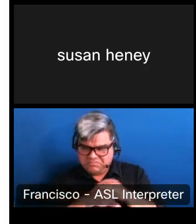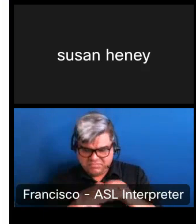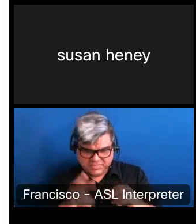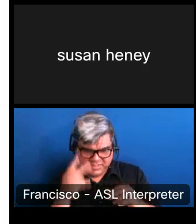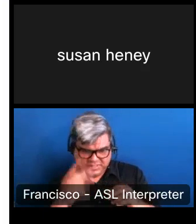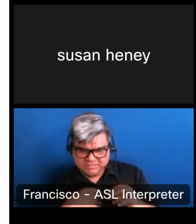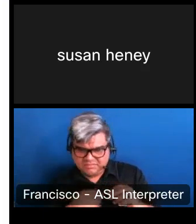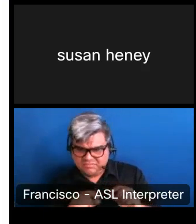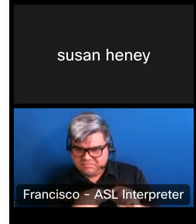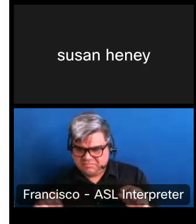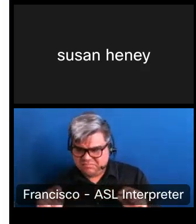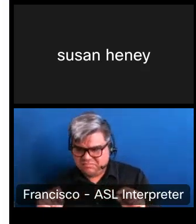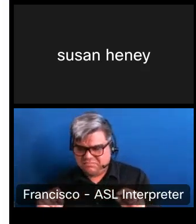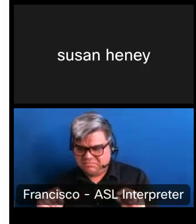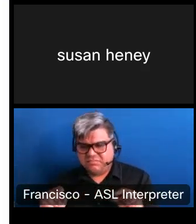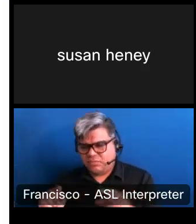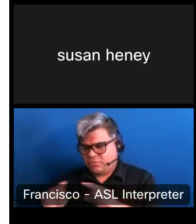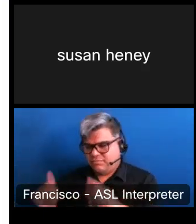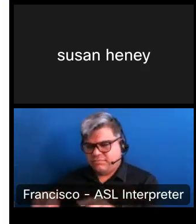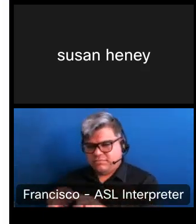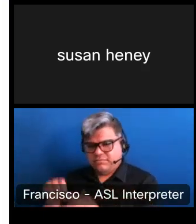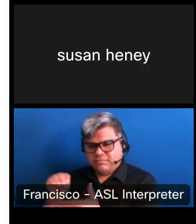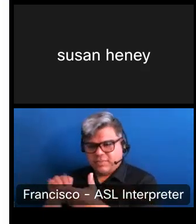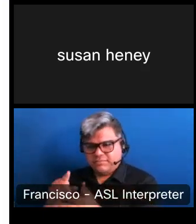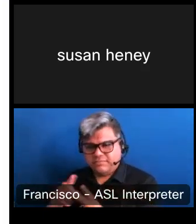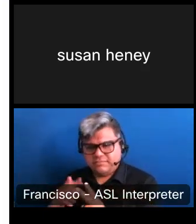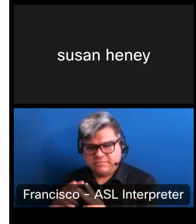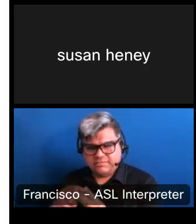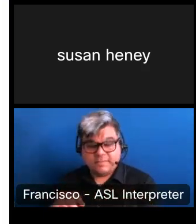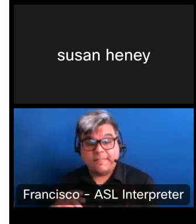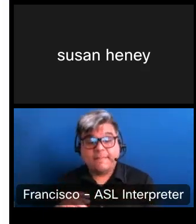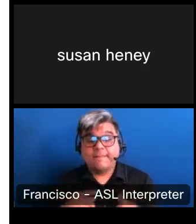are on the screen. Now the first data tool I'd like to tell you about is Quick Facts.